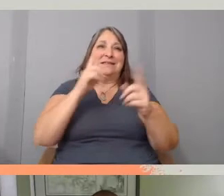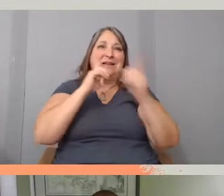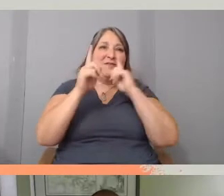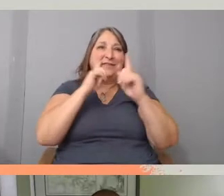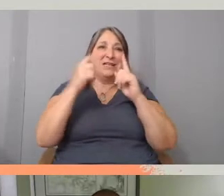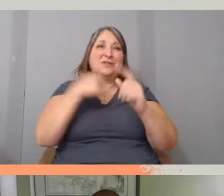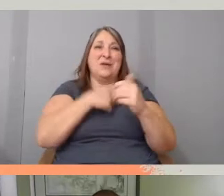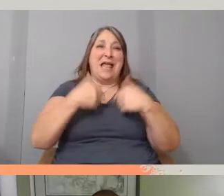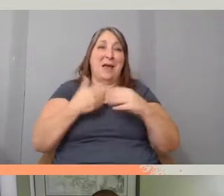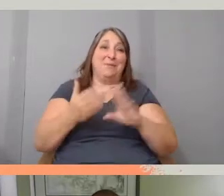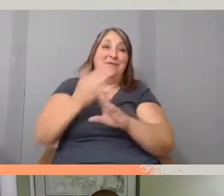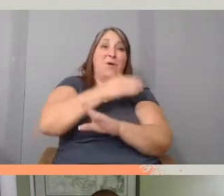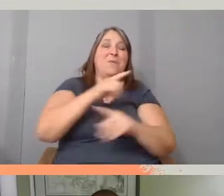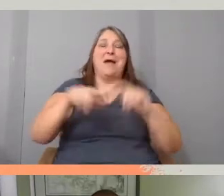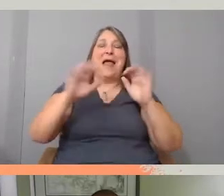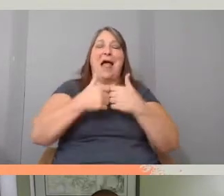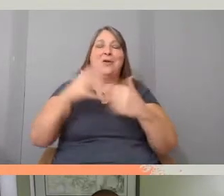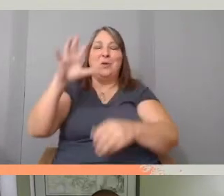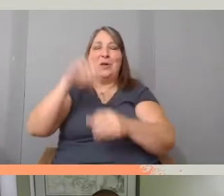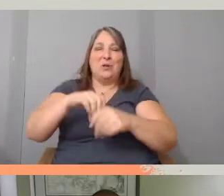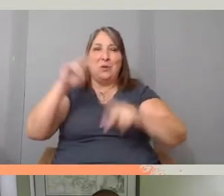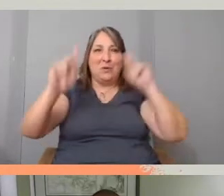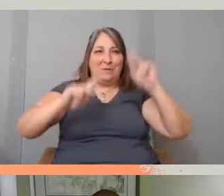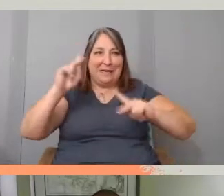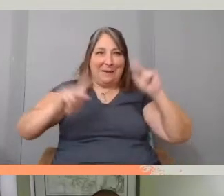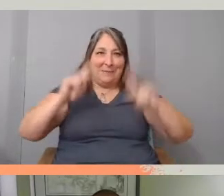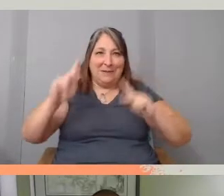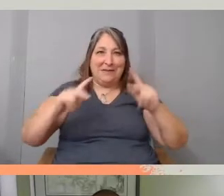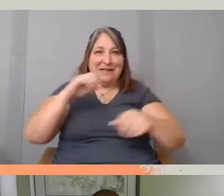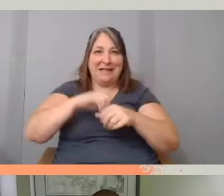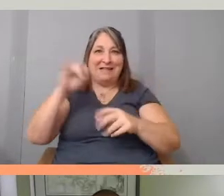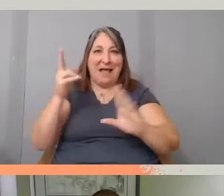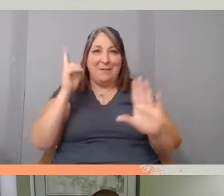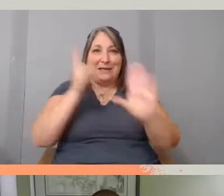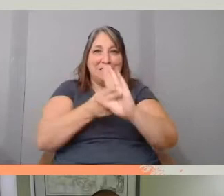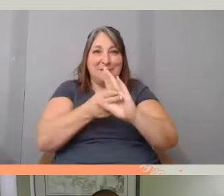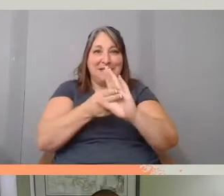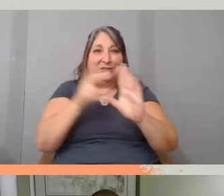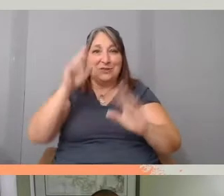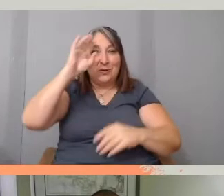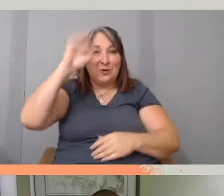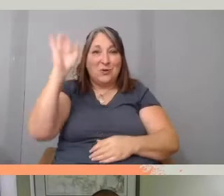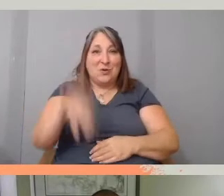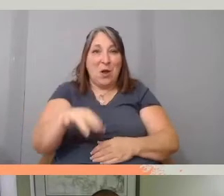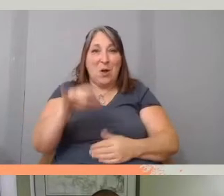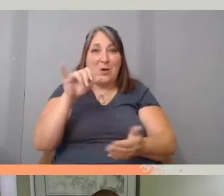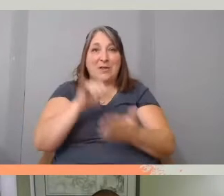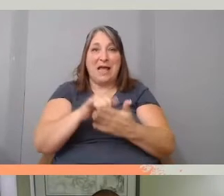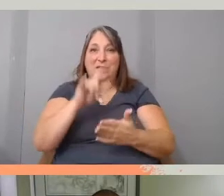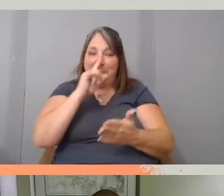but how do you include people in that participation so that you know that you're being truthful to the story, right?